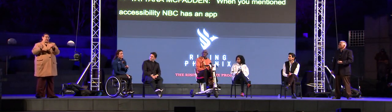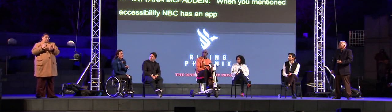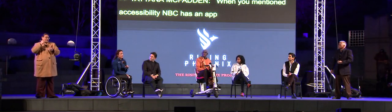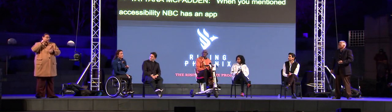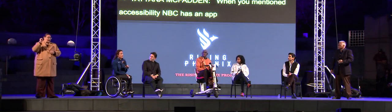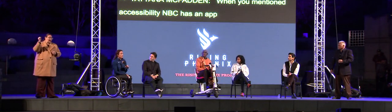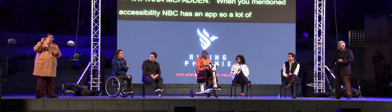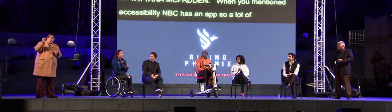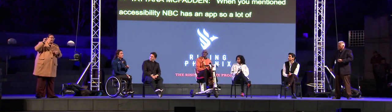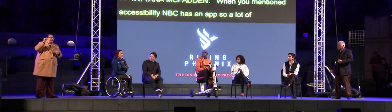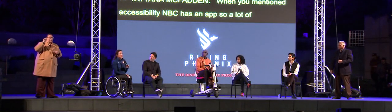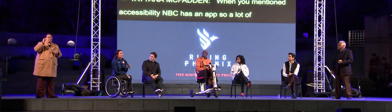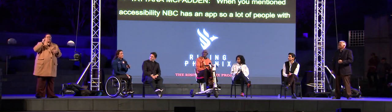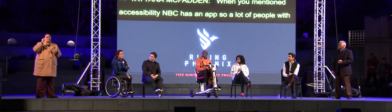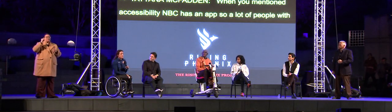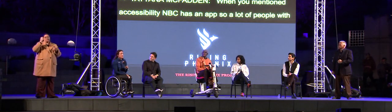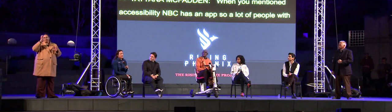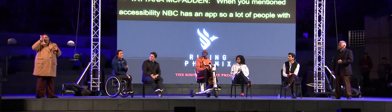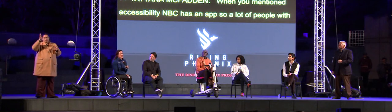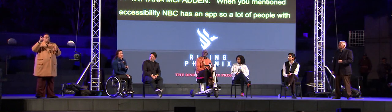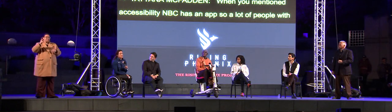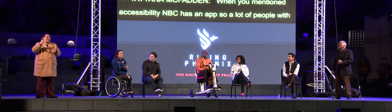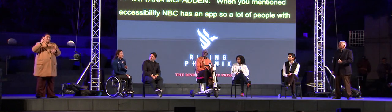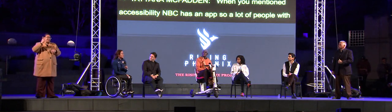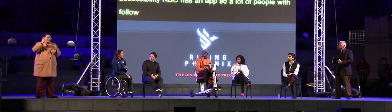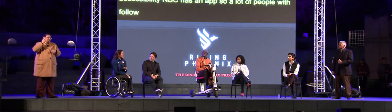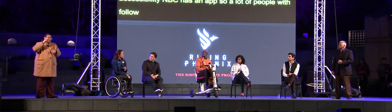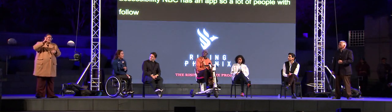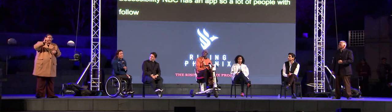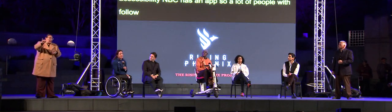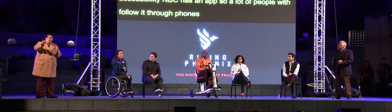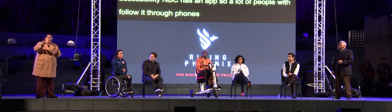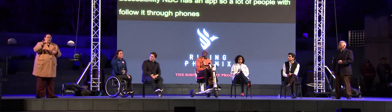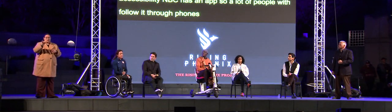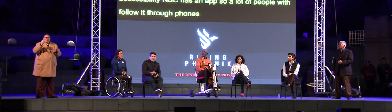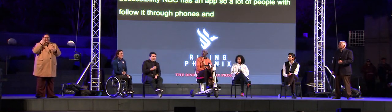with, let's say, like visual impairments to see what's happening.